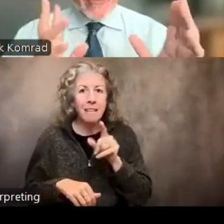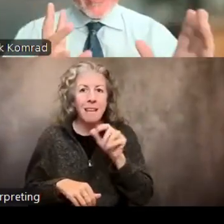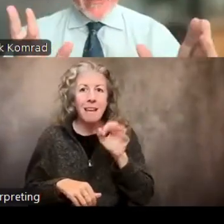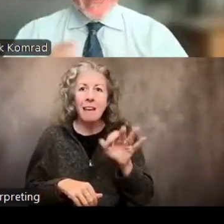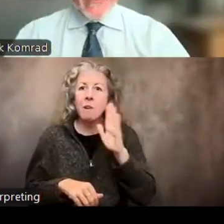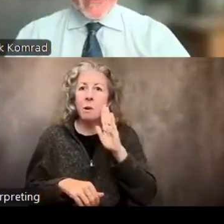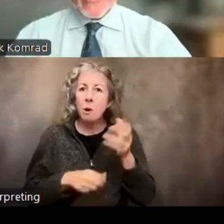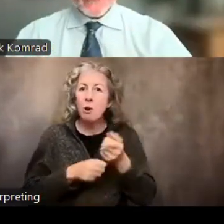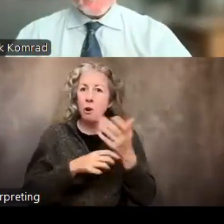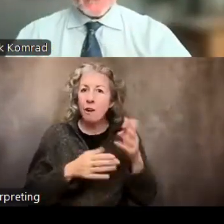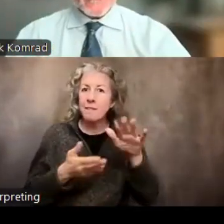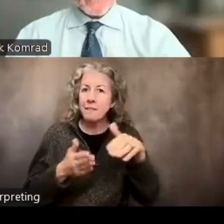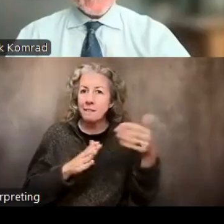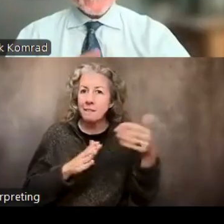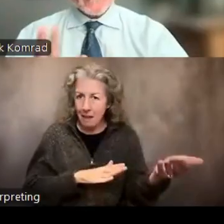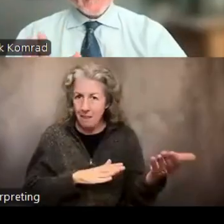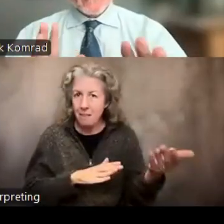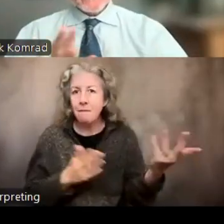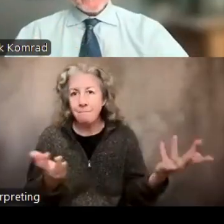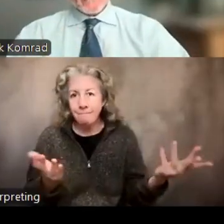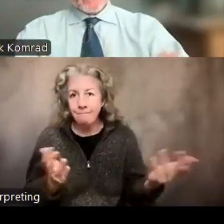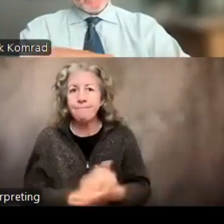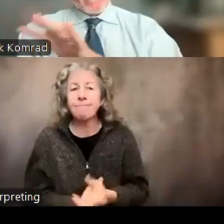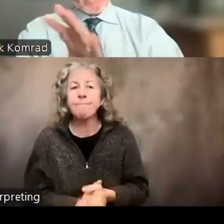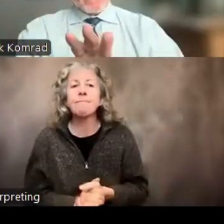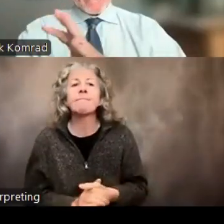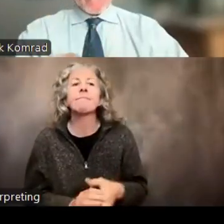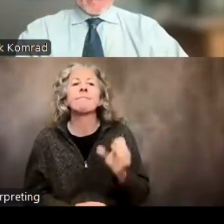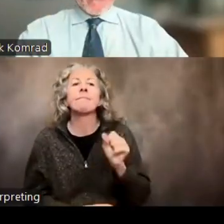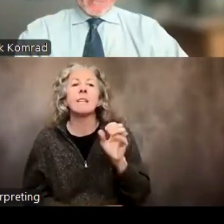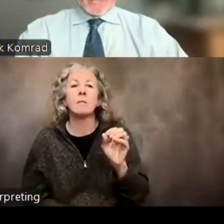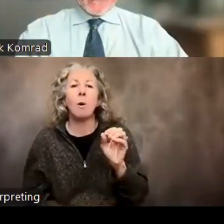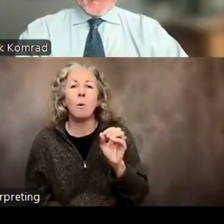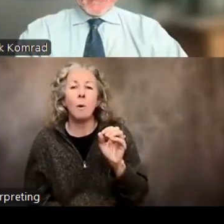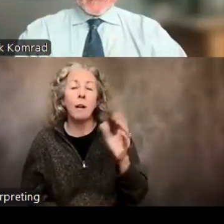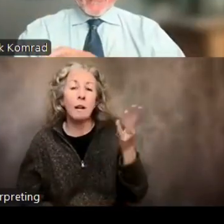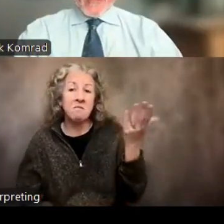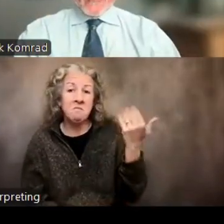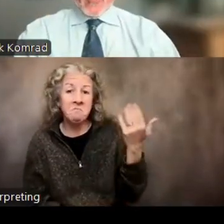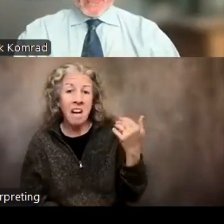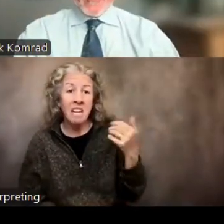strictly terminal illness. So back in those years, 2001 to